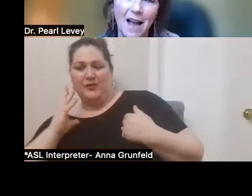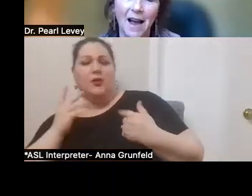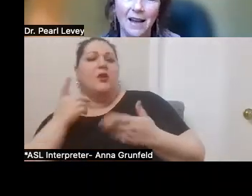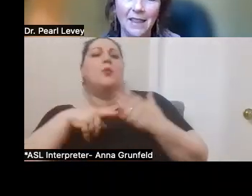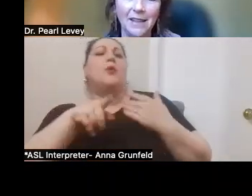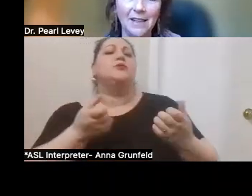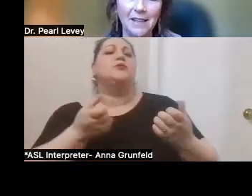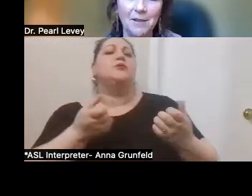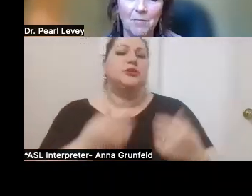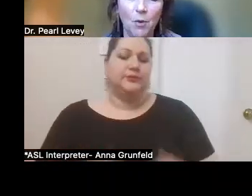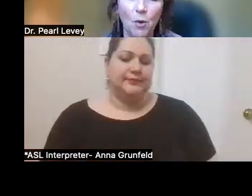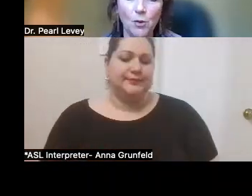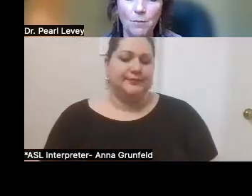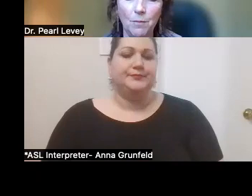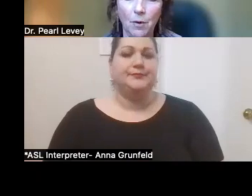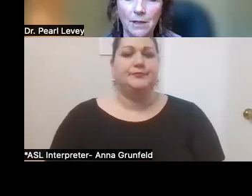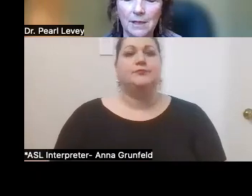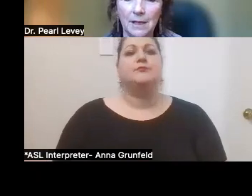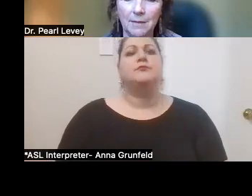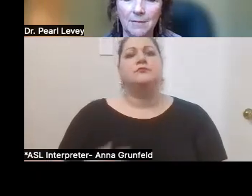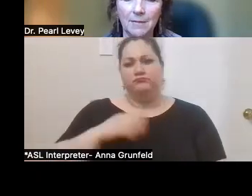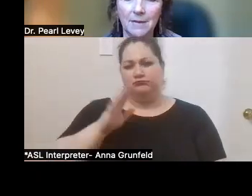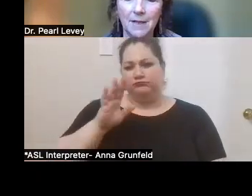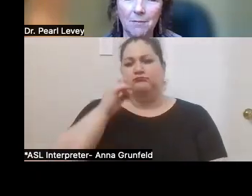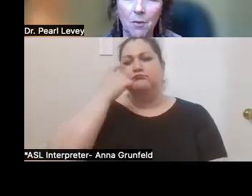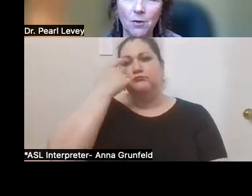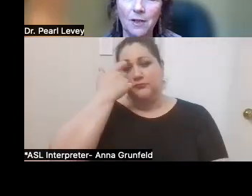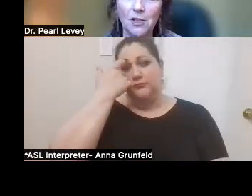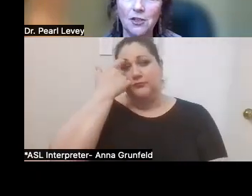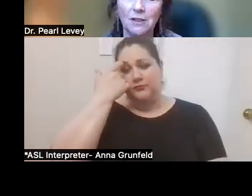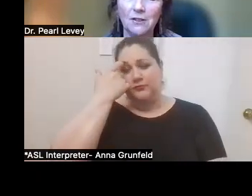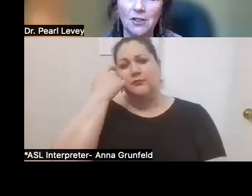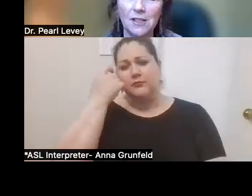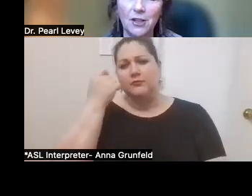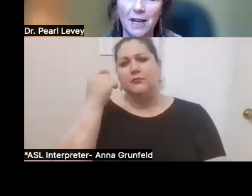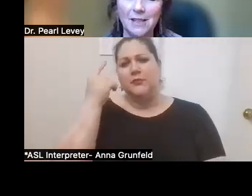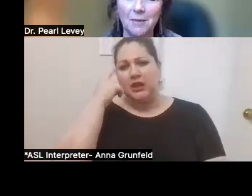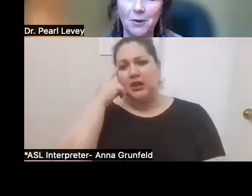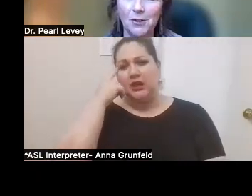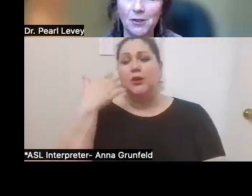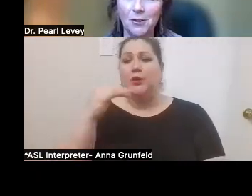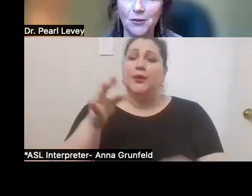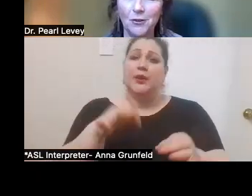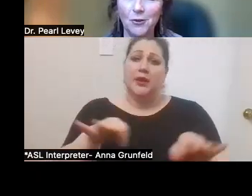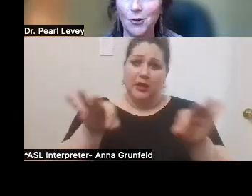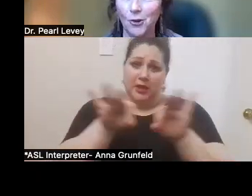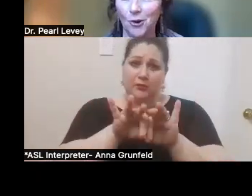I think the important point, the important thing is to just to get the person through the door